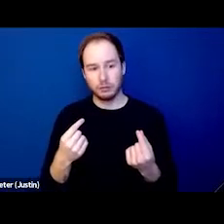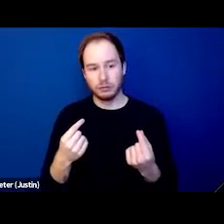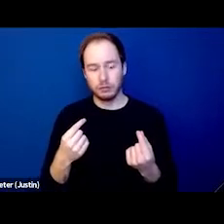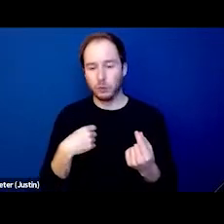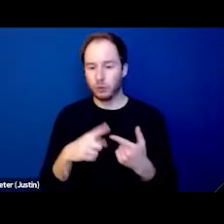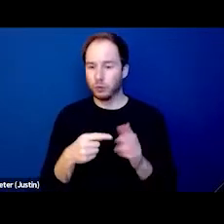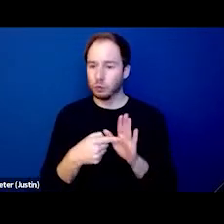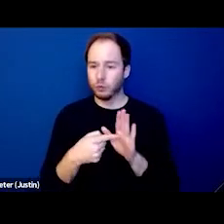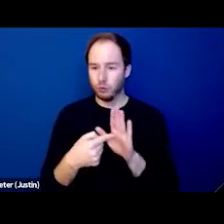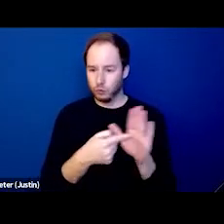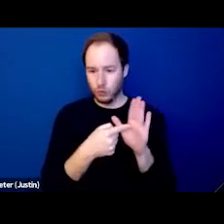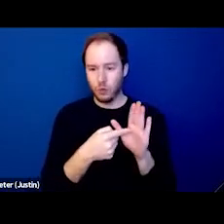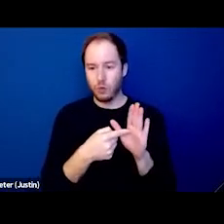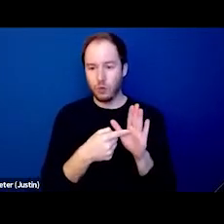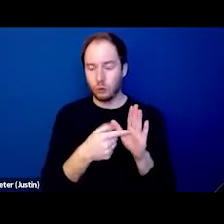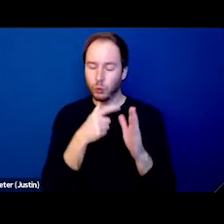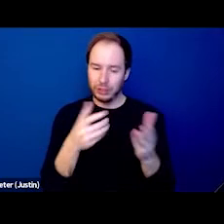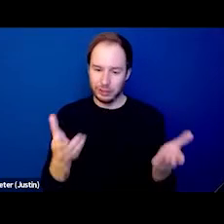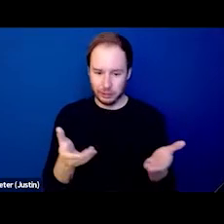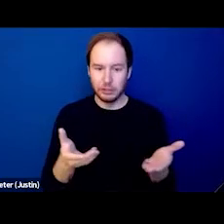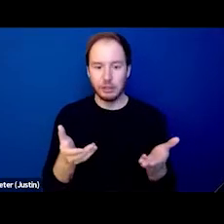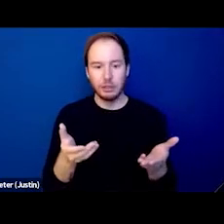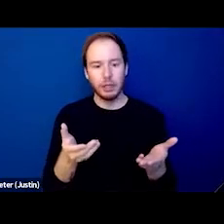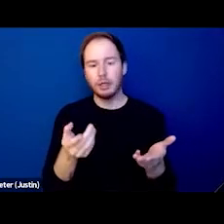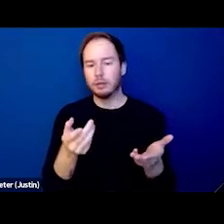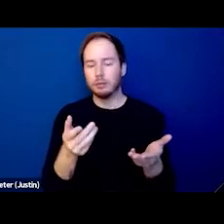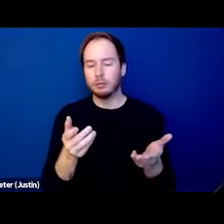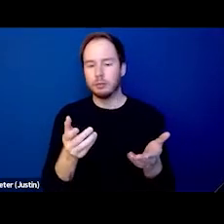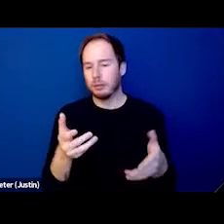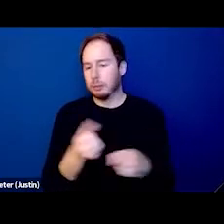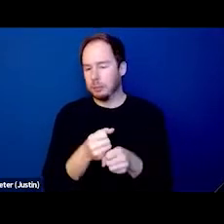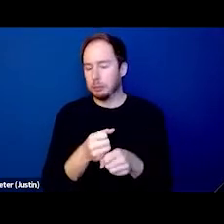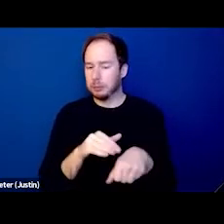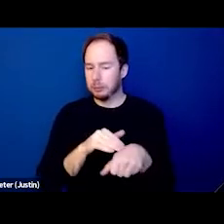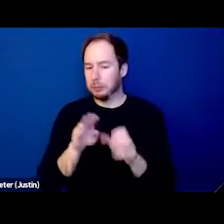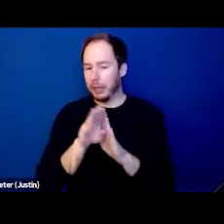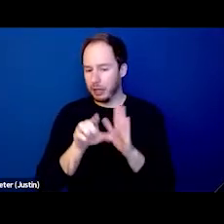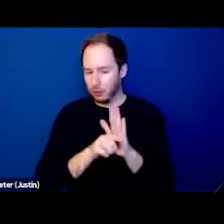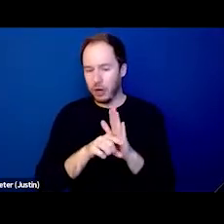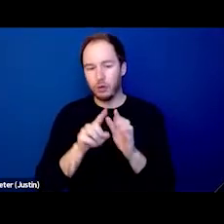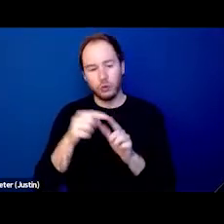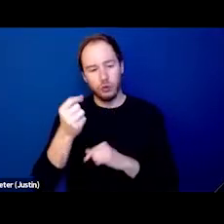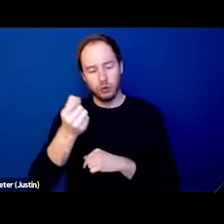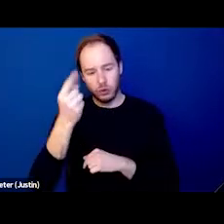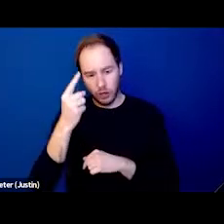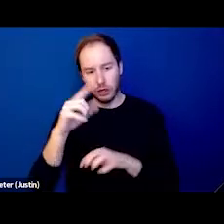that is with us a little bit of background on understanding the native communities that they serve.